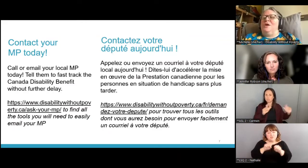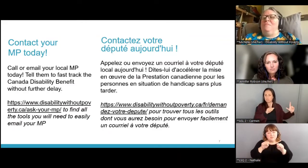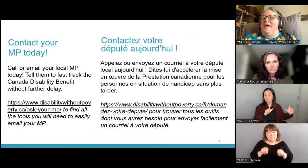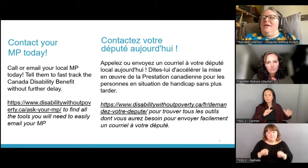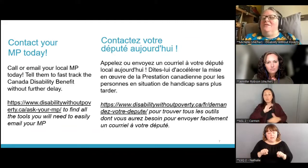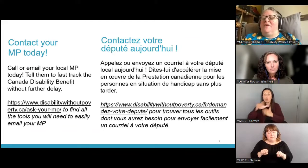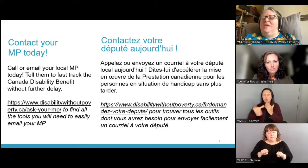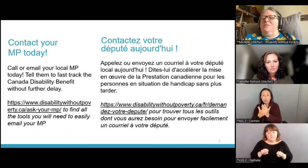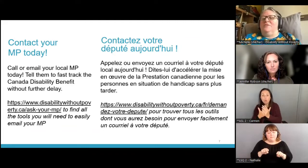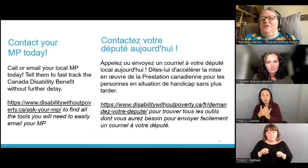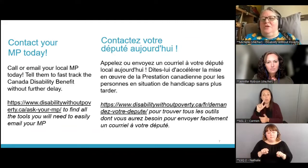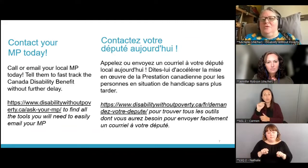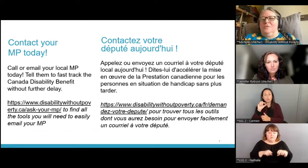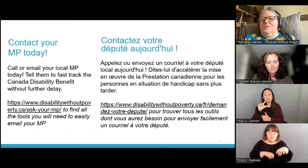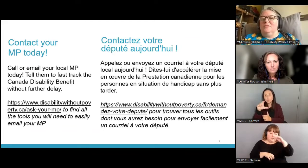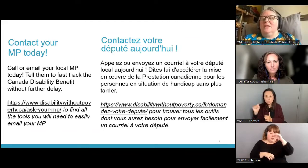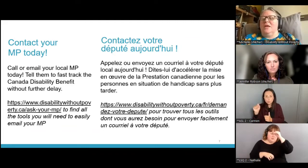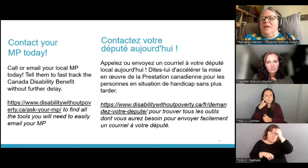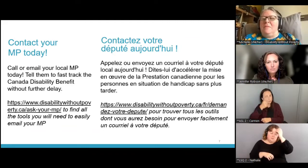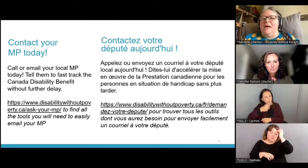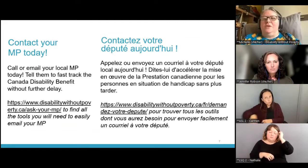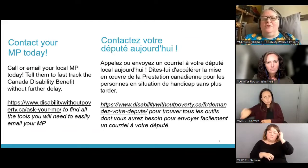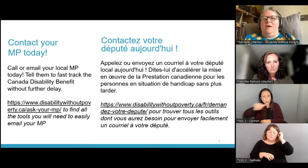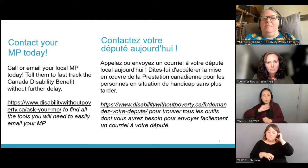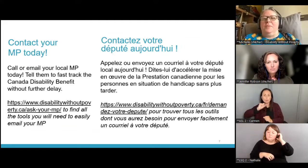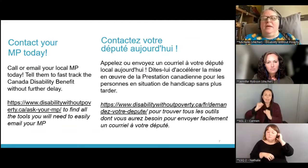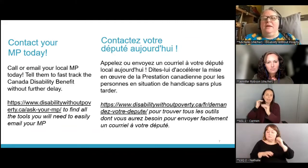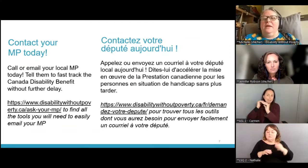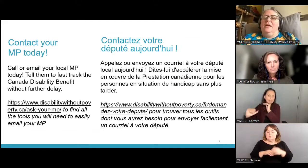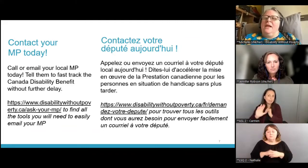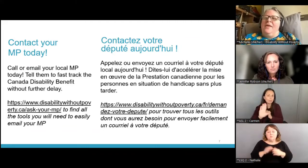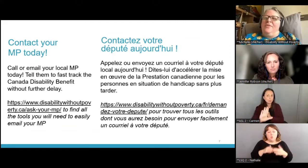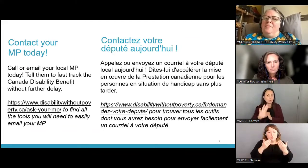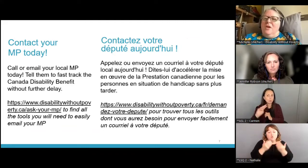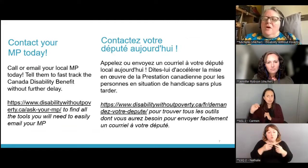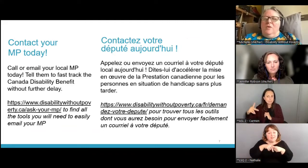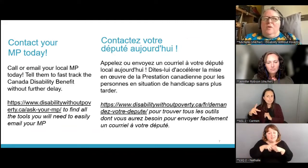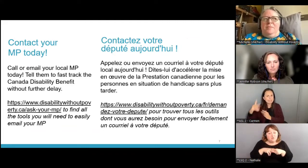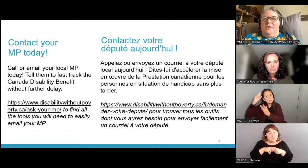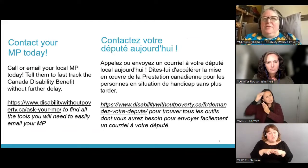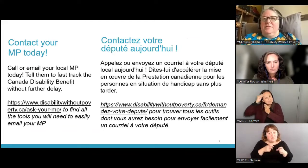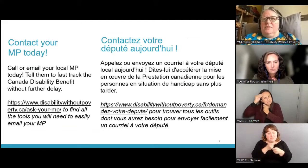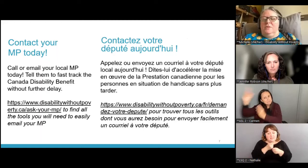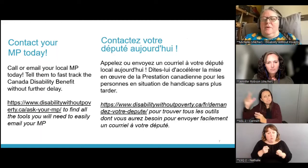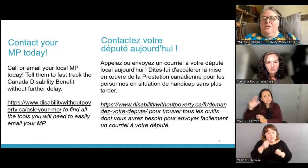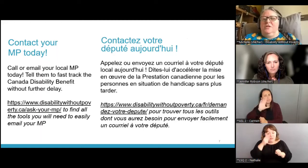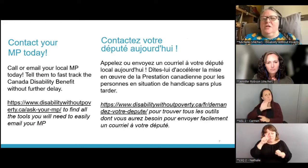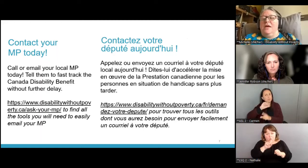ARE MADE AVAILABLE FOR YOU TO E-MAIL YOUR MP. LET THEM KNOW ABOUT YOUR SITUATION. LET